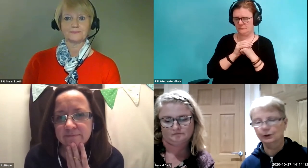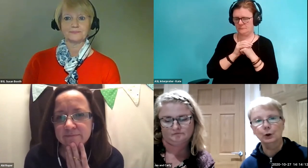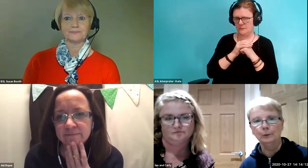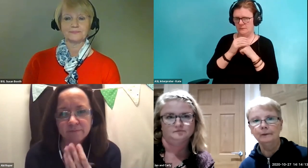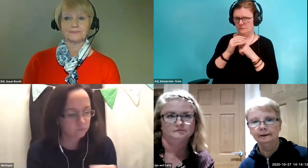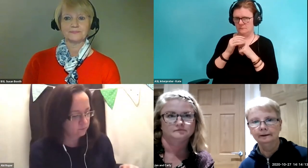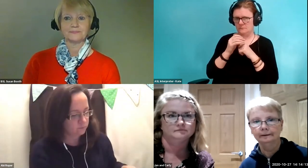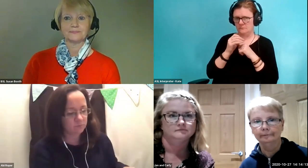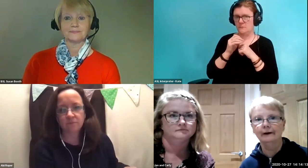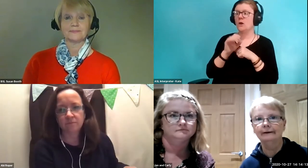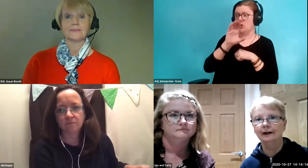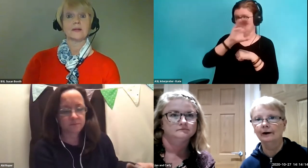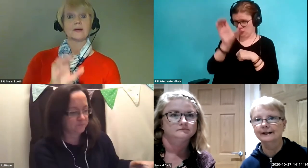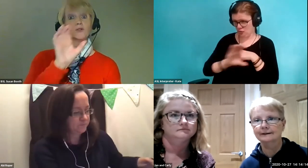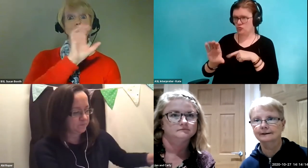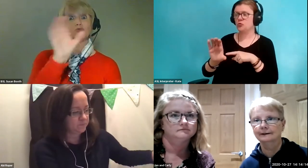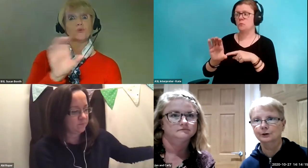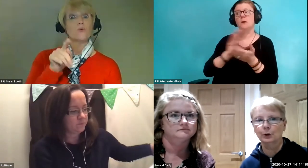Zoom very nice zoom